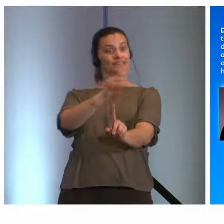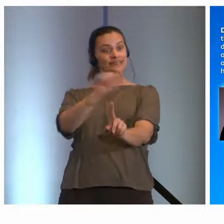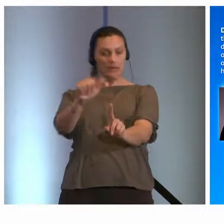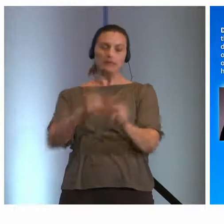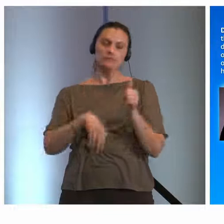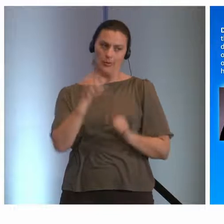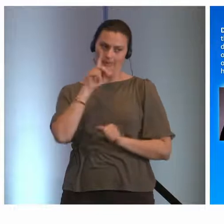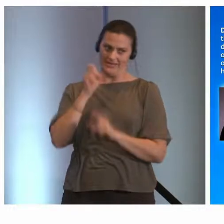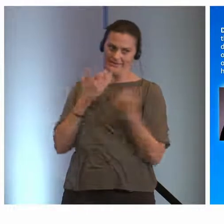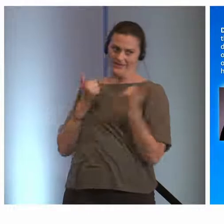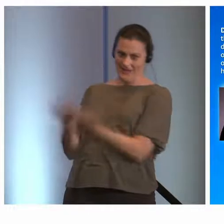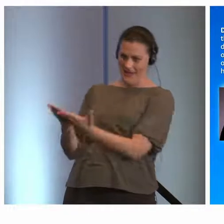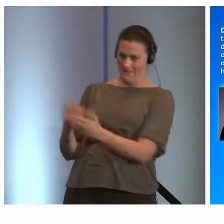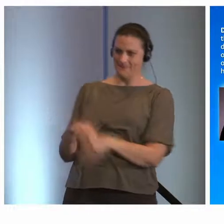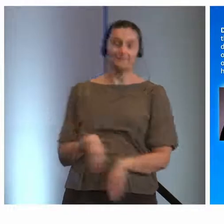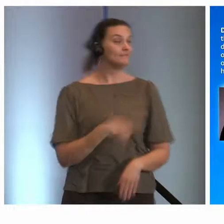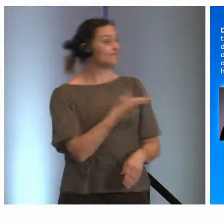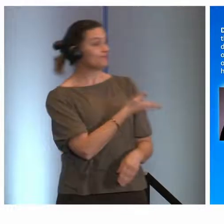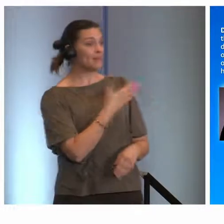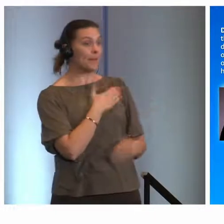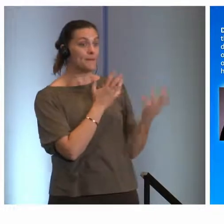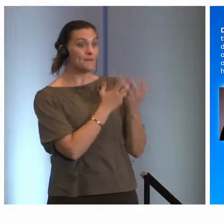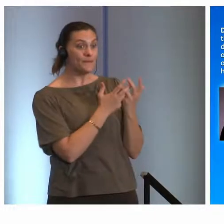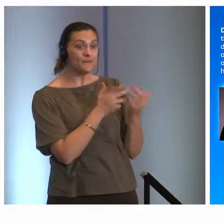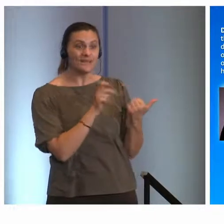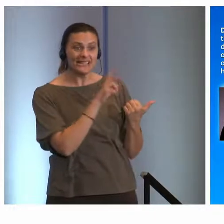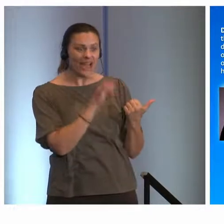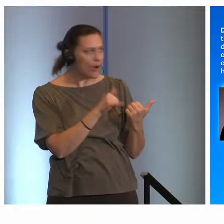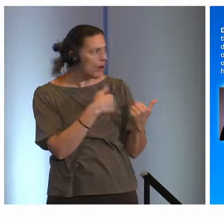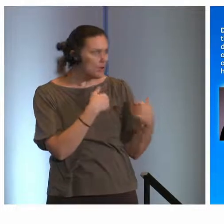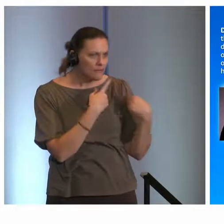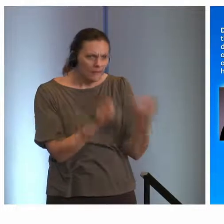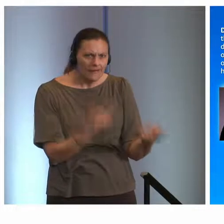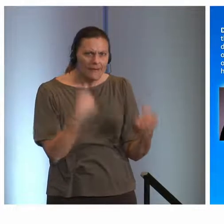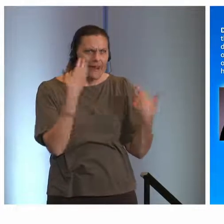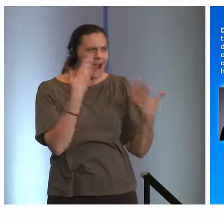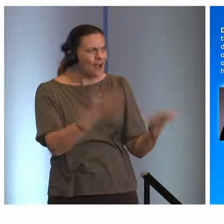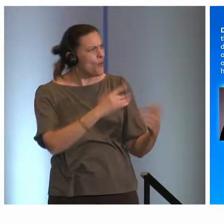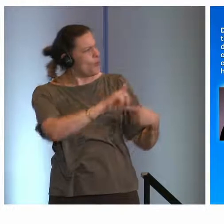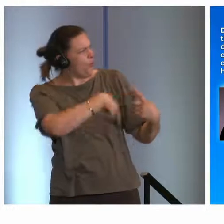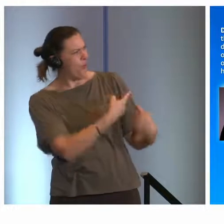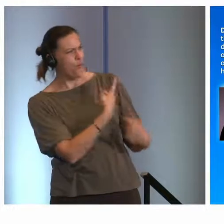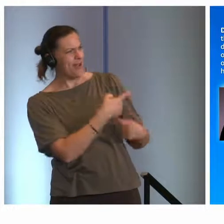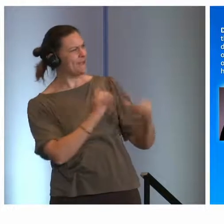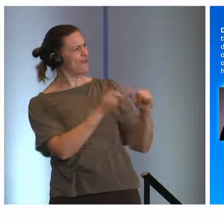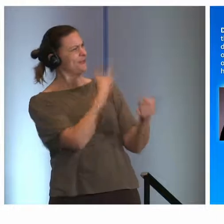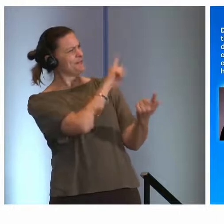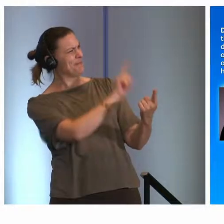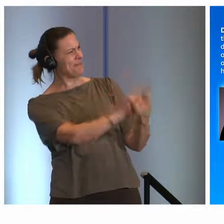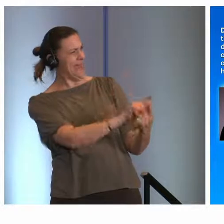guy. -- Danny: This is my partner